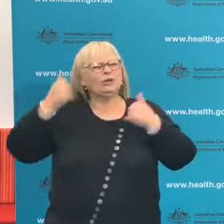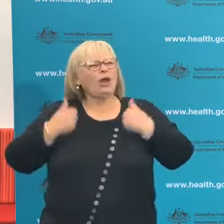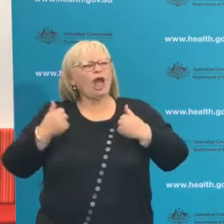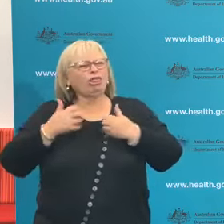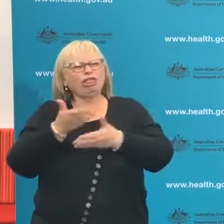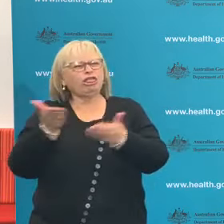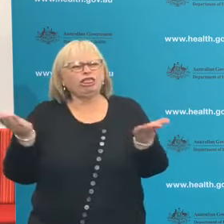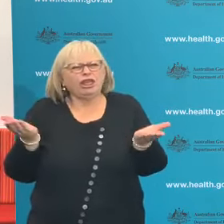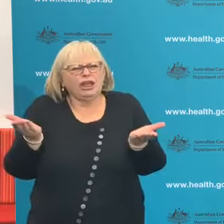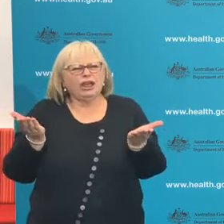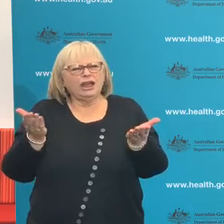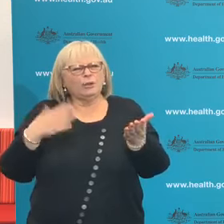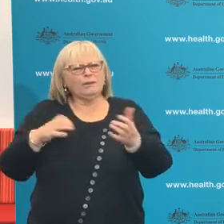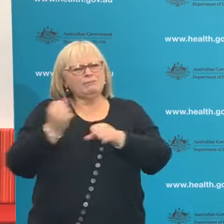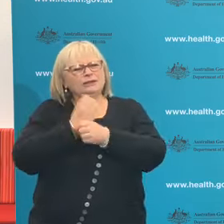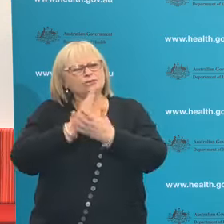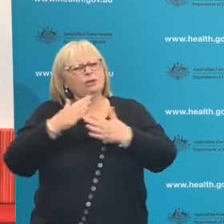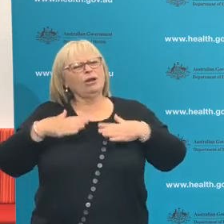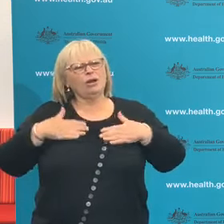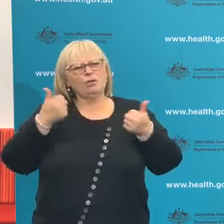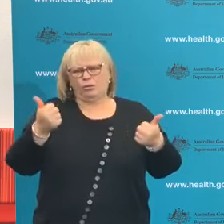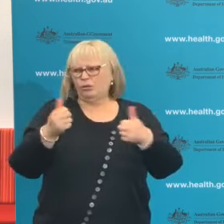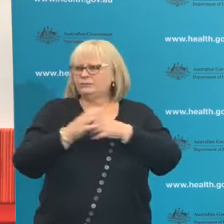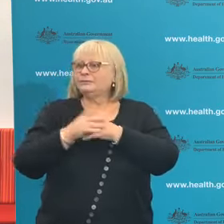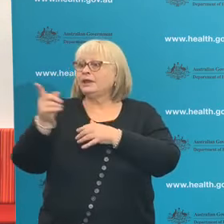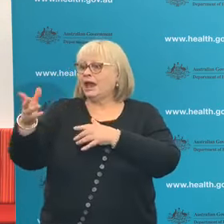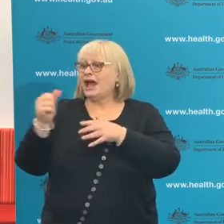Professor Murphy, a question for you first and also for your colleague.